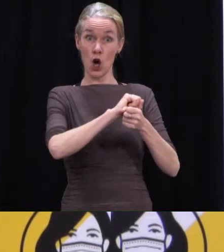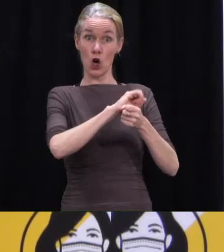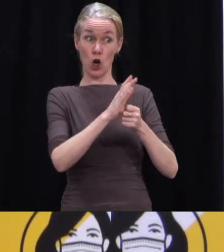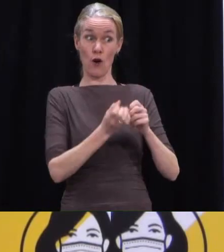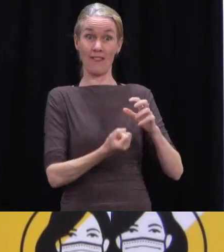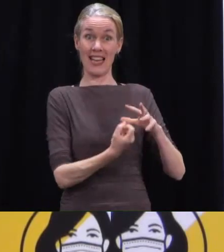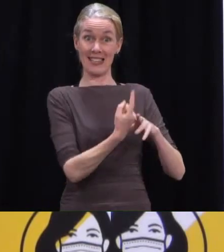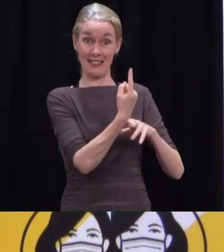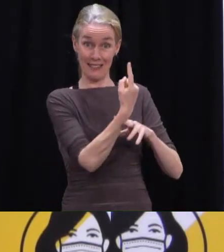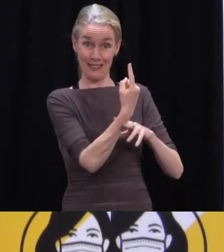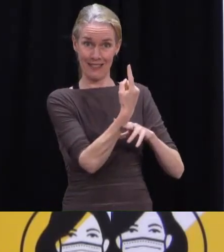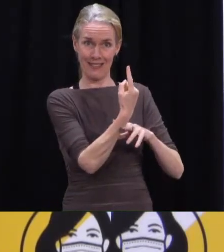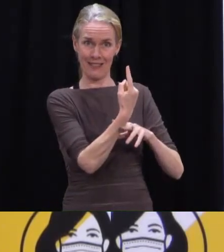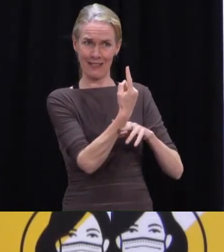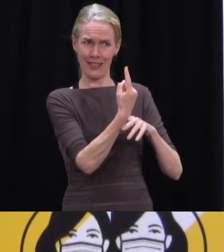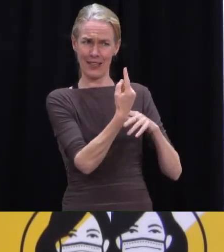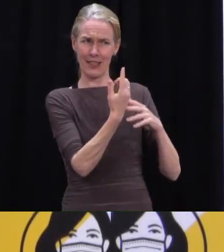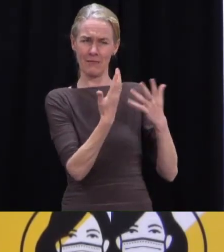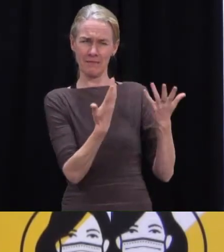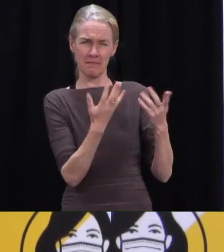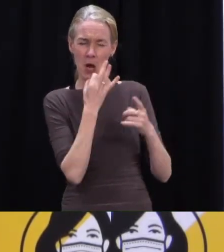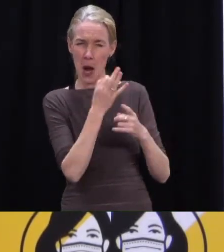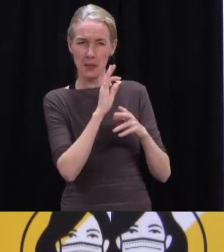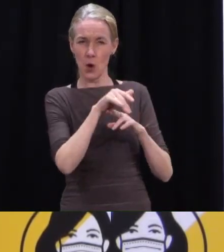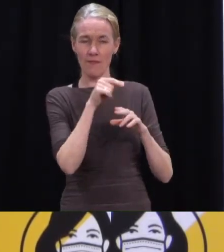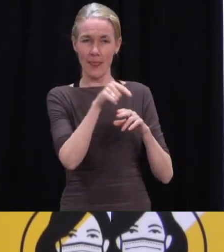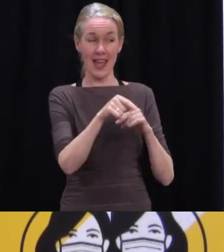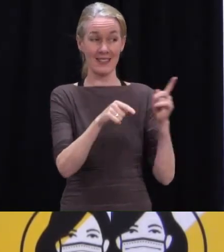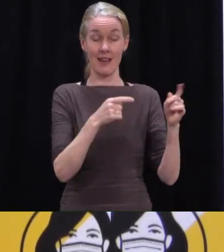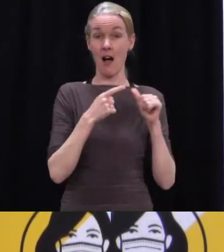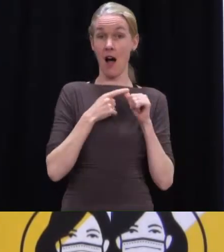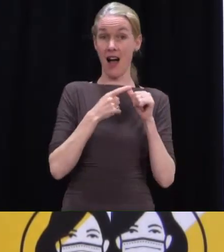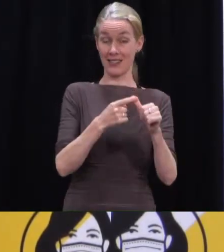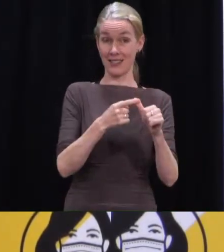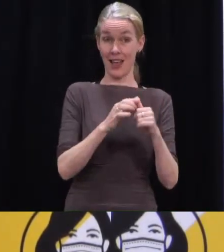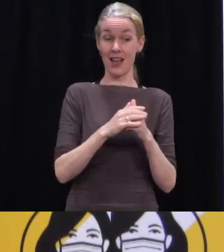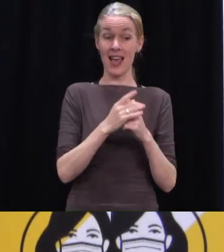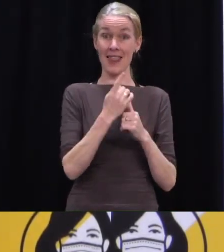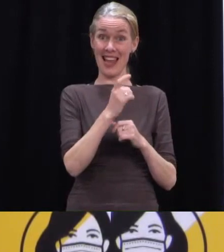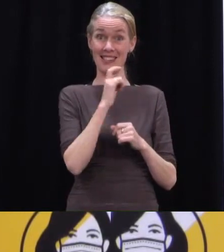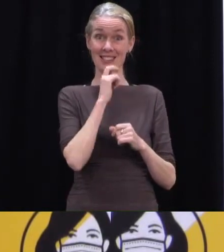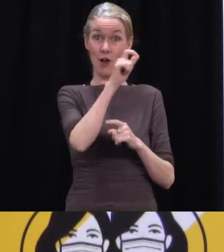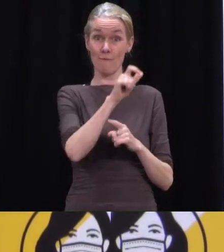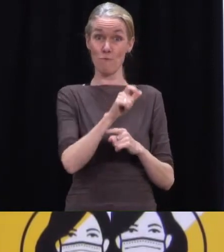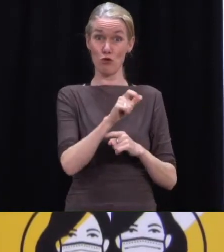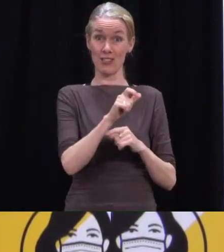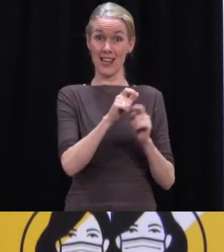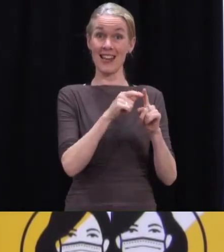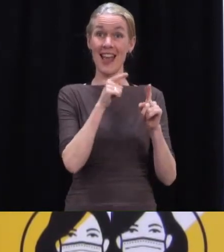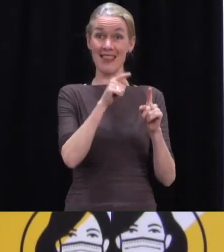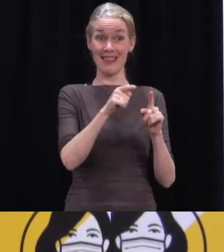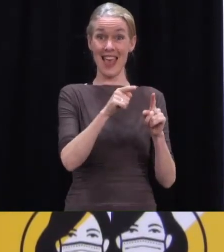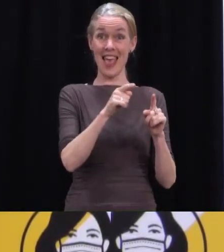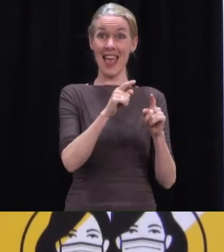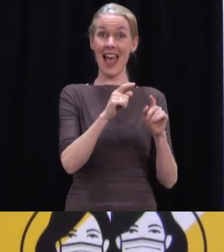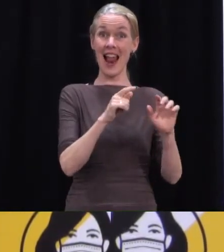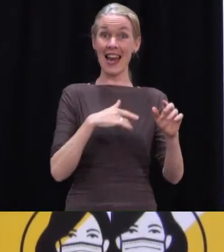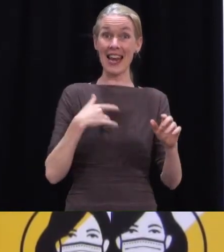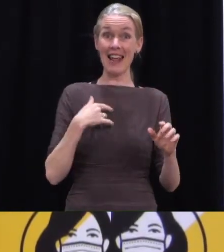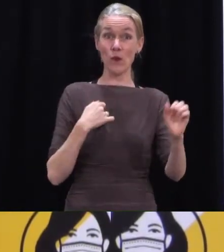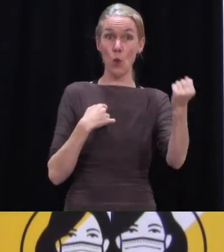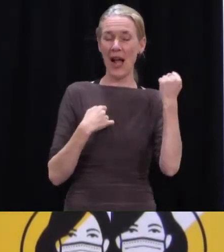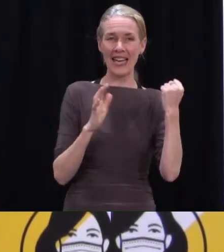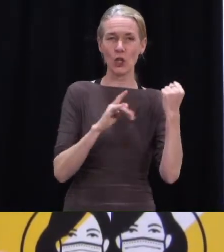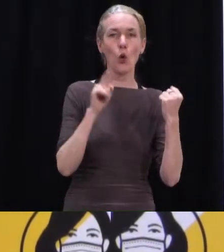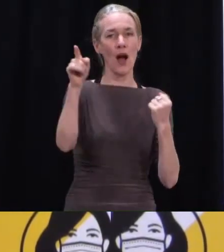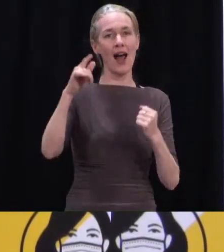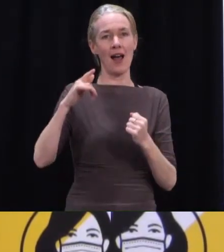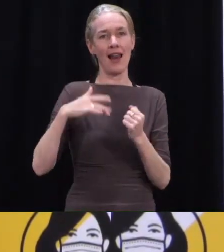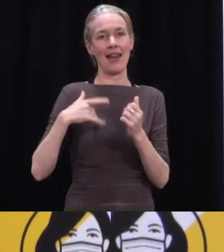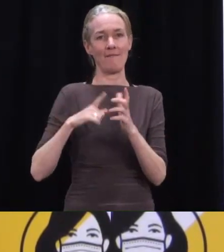of the 49 and is it being